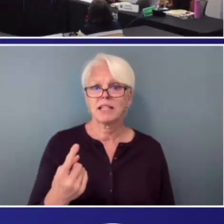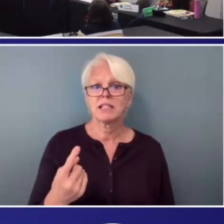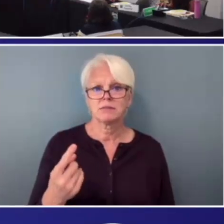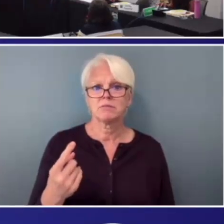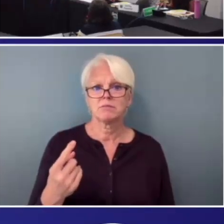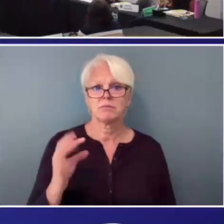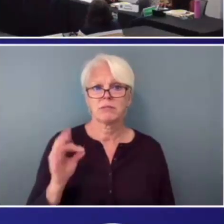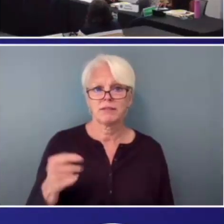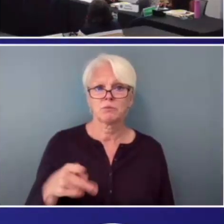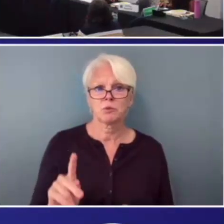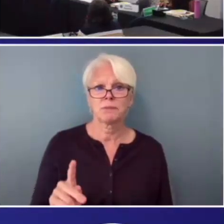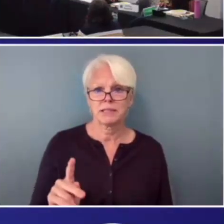For 685.211?